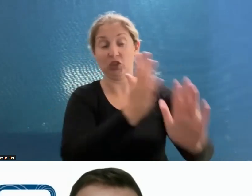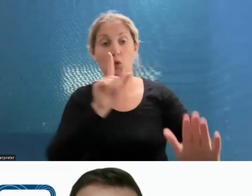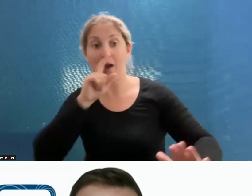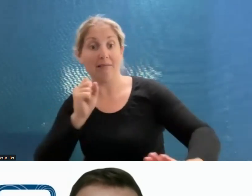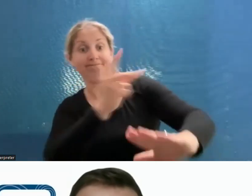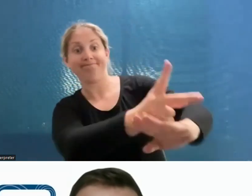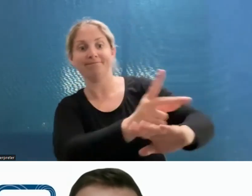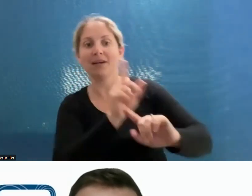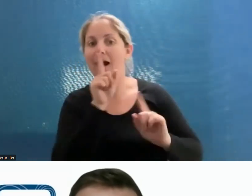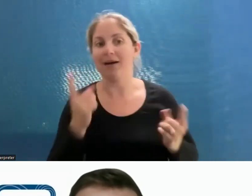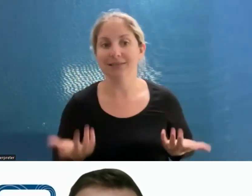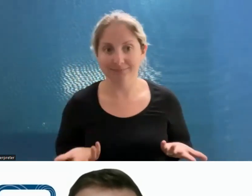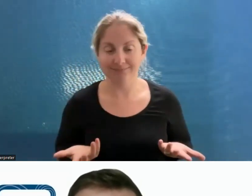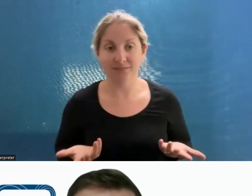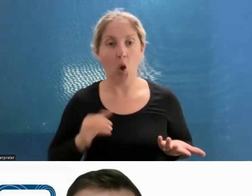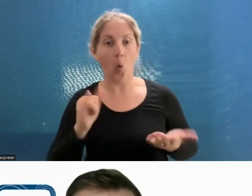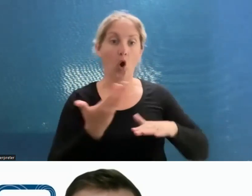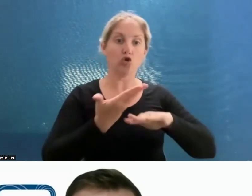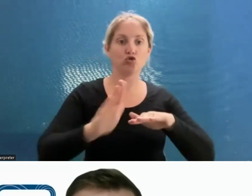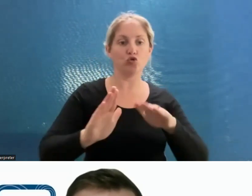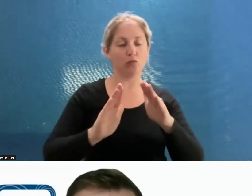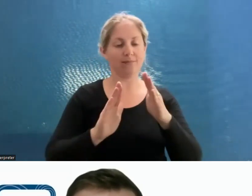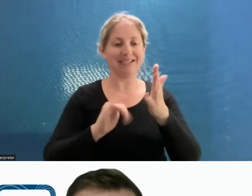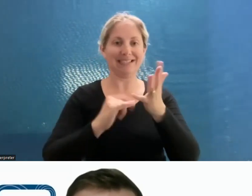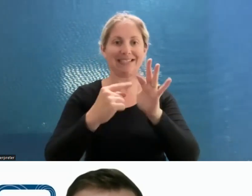a new settlement on a different basis.